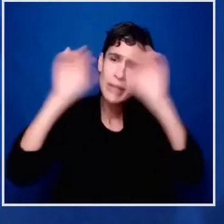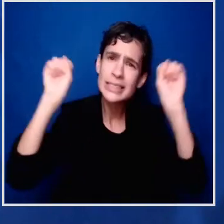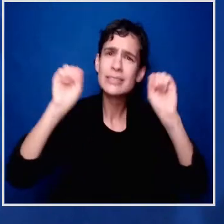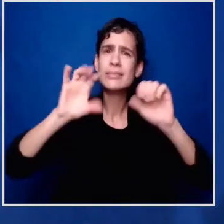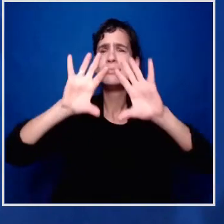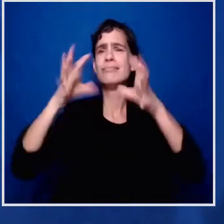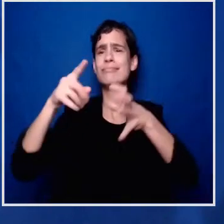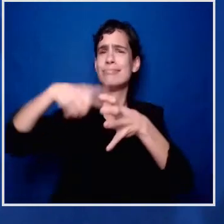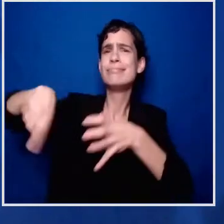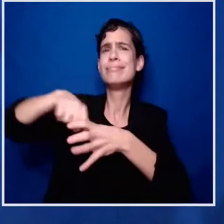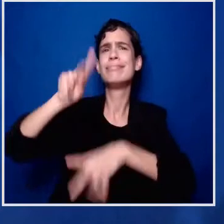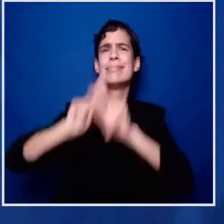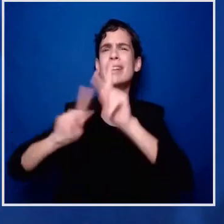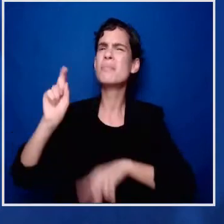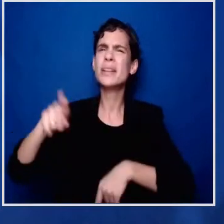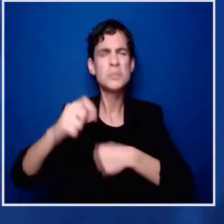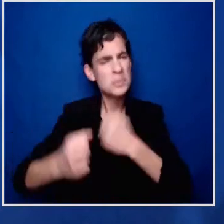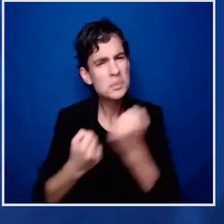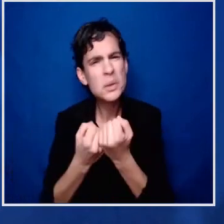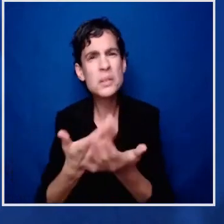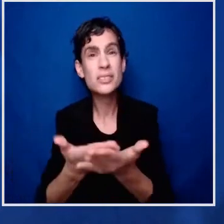BIDEN/HARRIS ADMINISTRATION IS